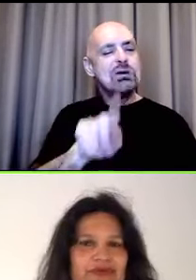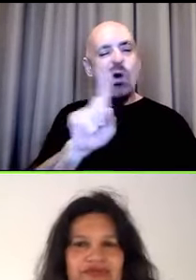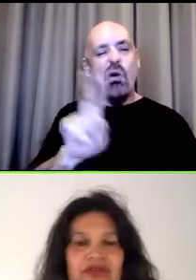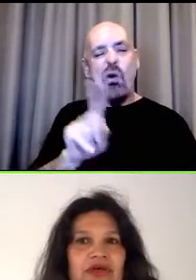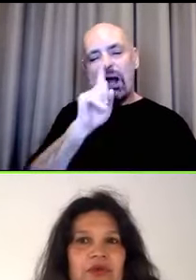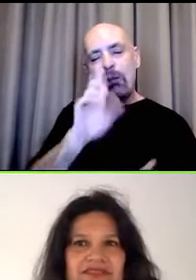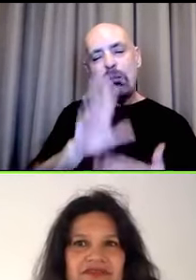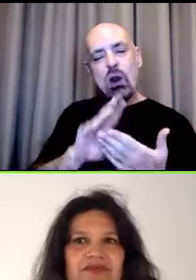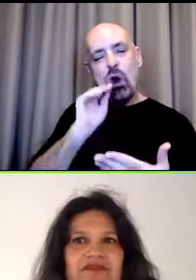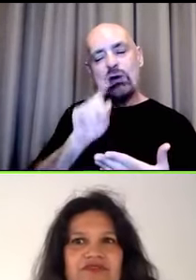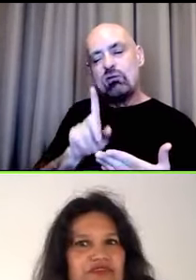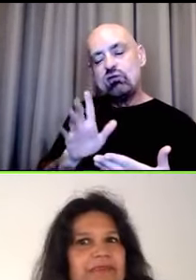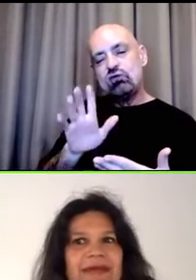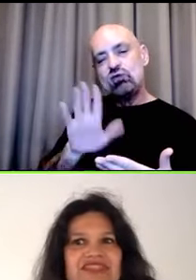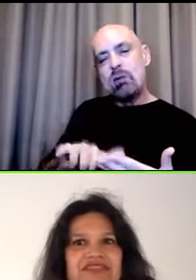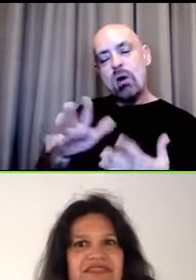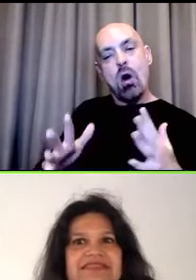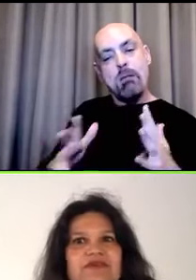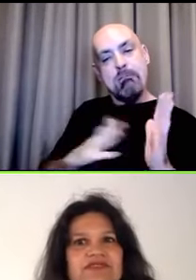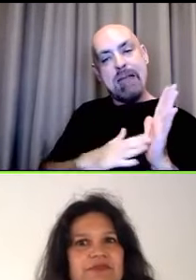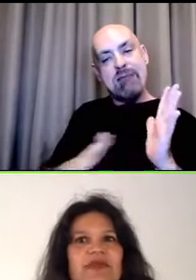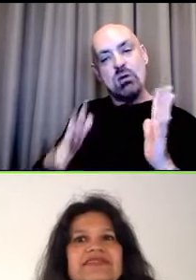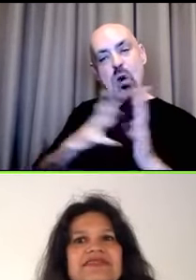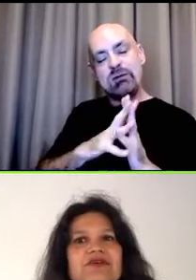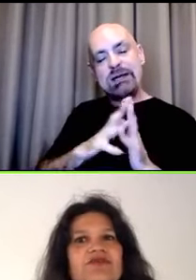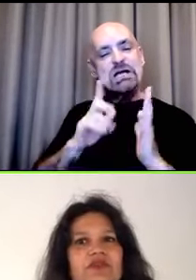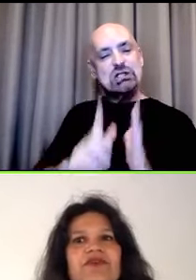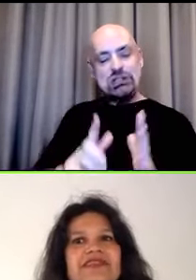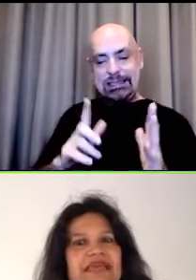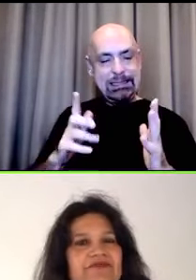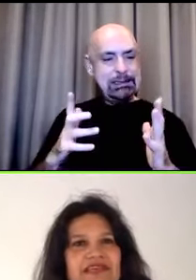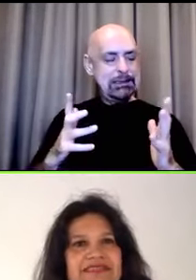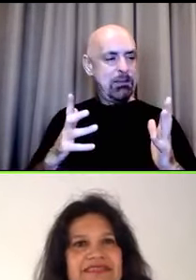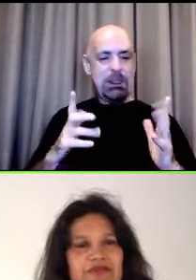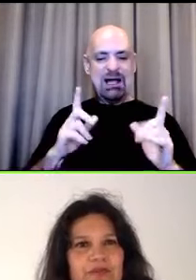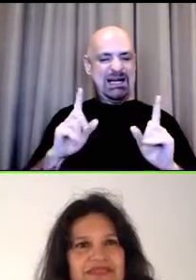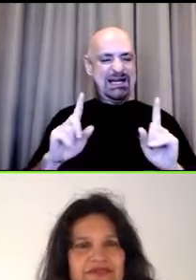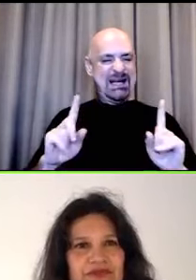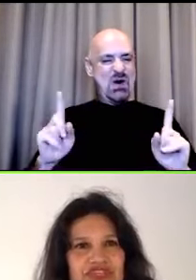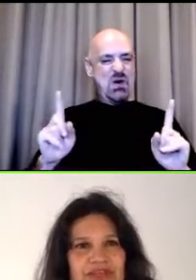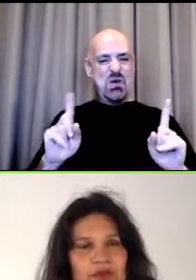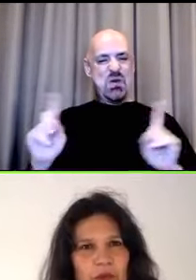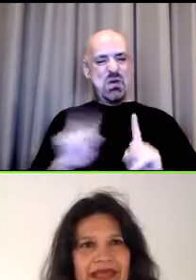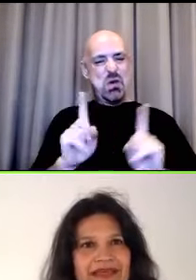if you don't mi nd I'm going to turn too few of them